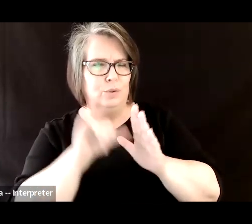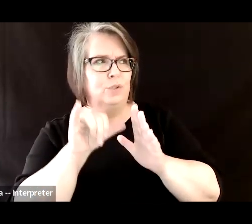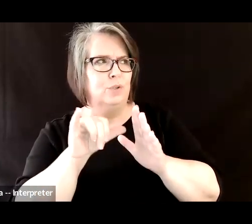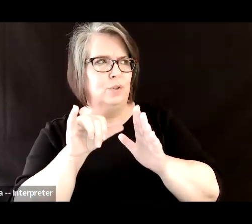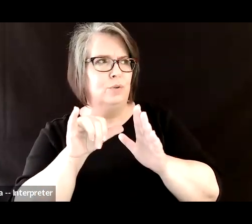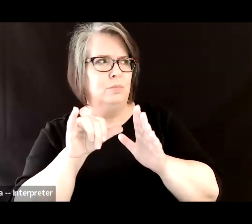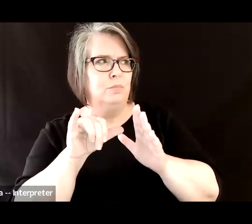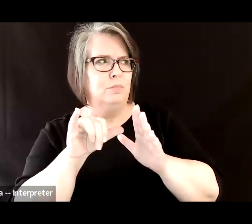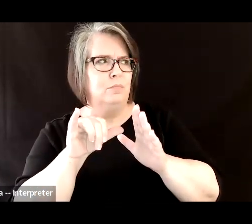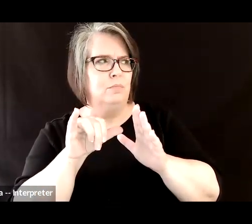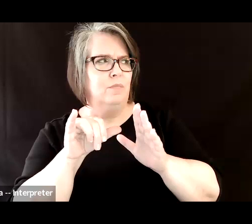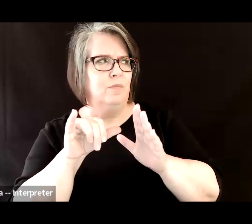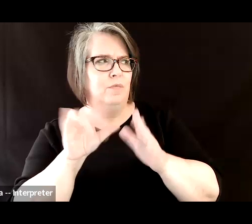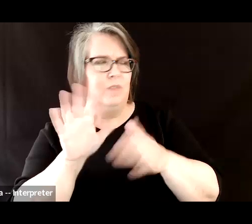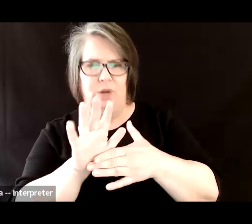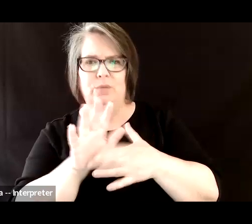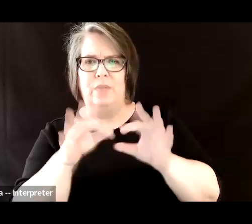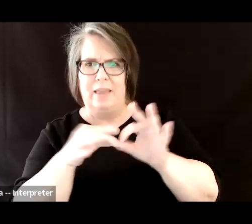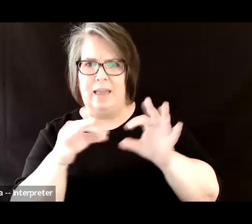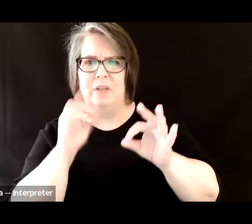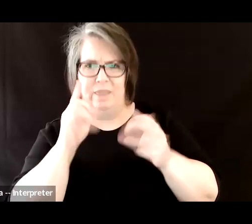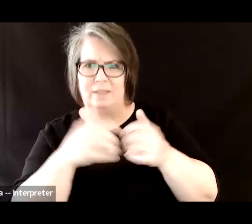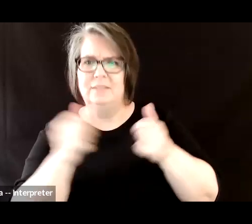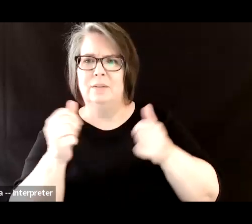separate video player that you would have.